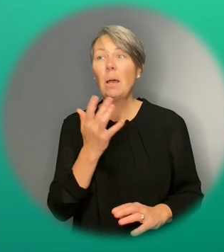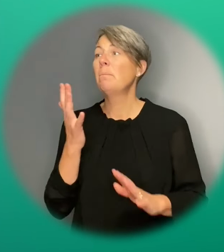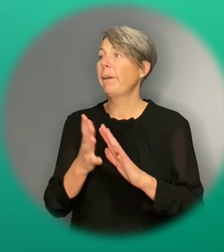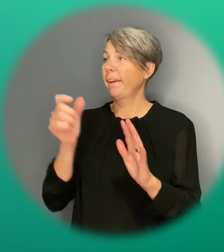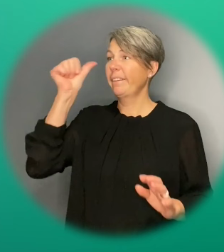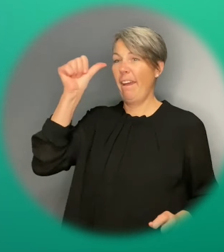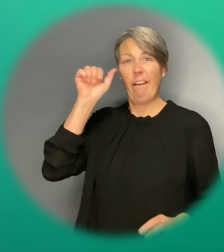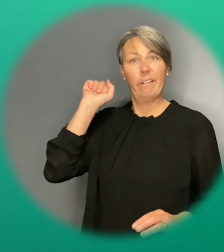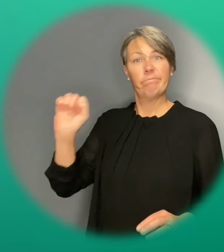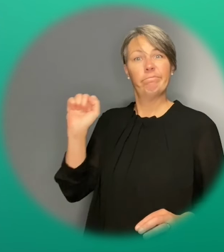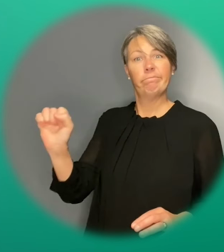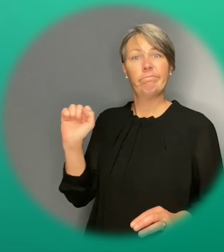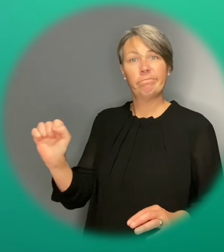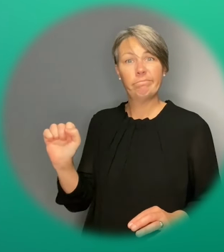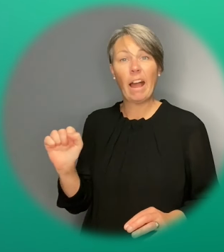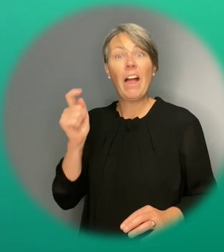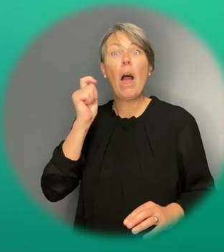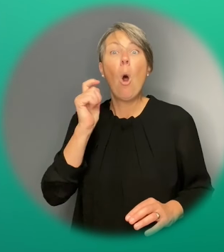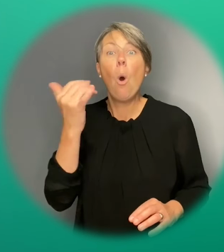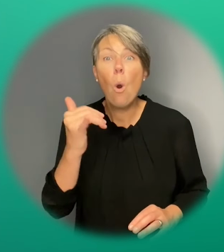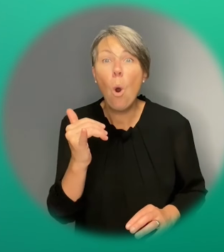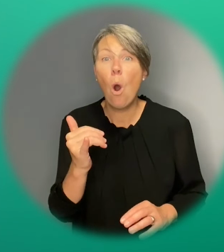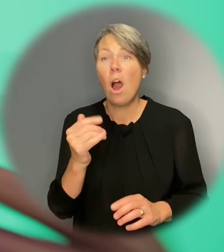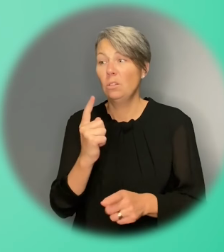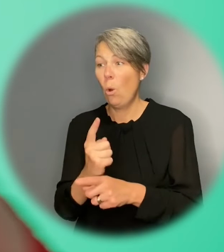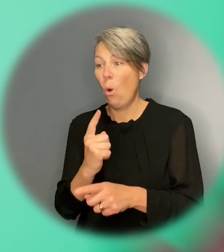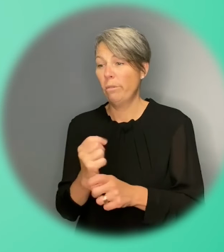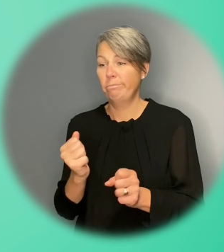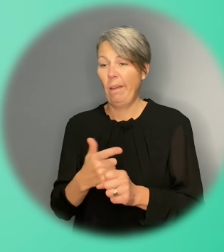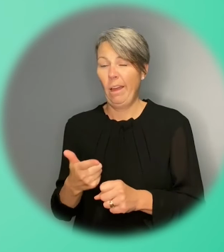gets killed even worse down the line with regrets. In the conversation when